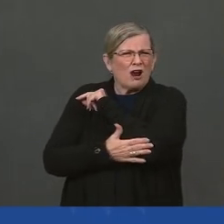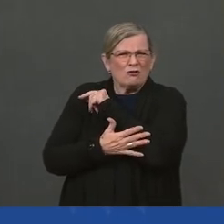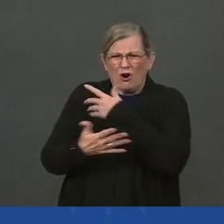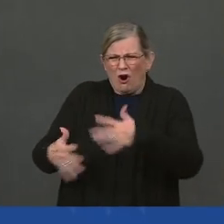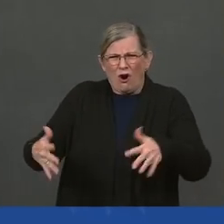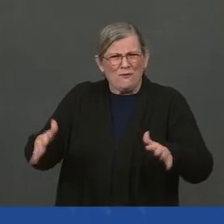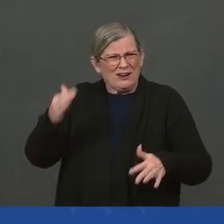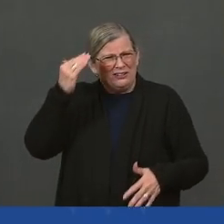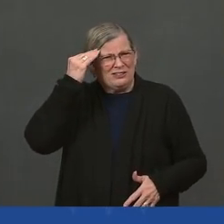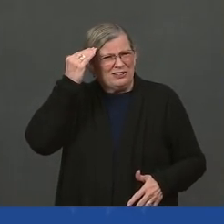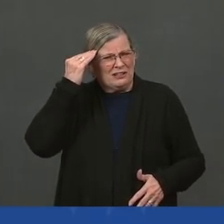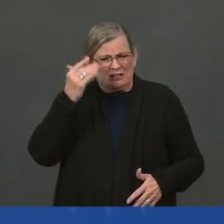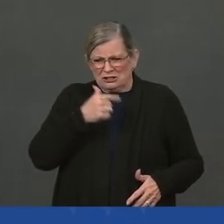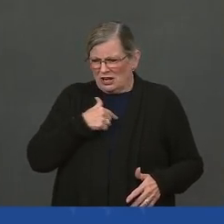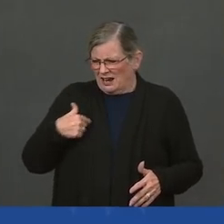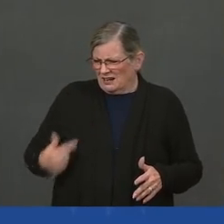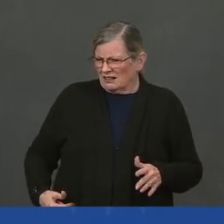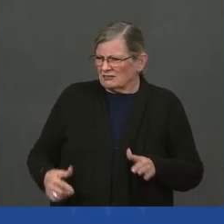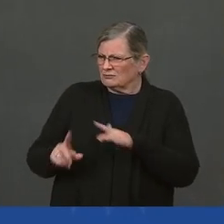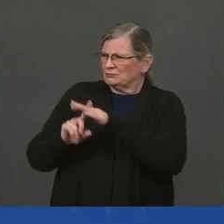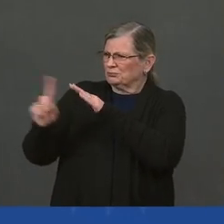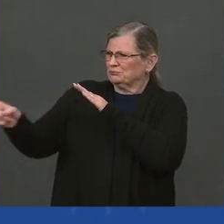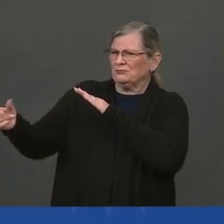and then claim to be able to have any leadership now?